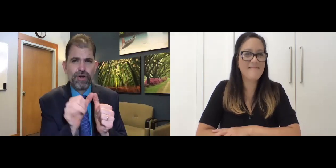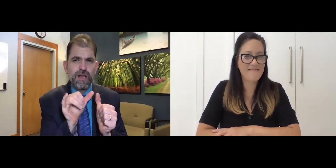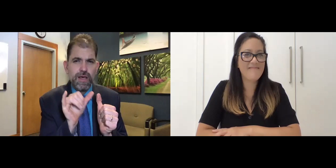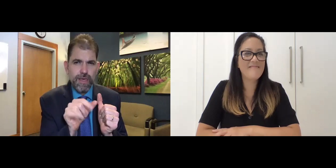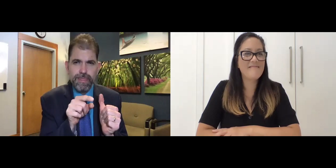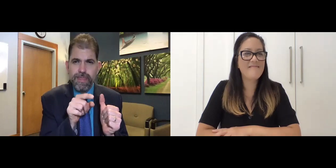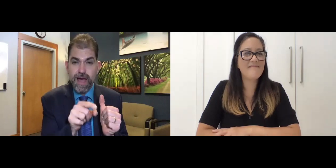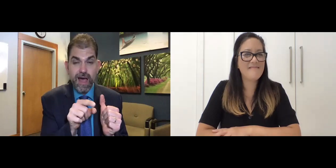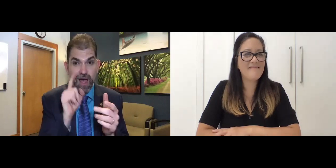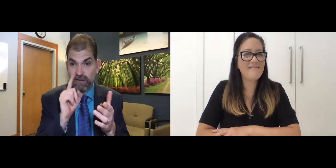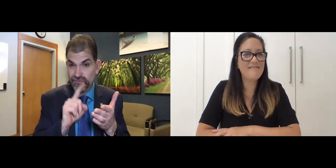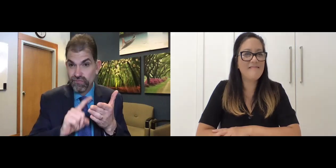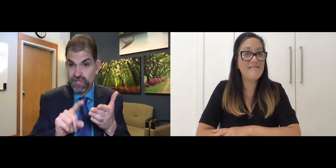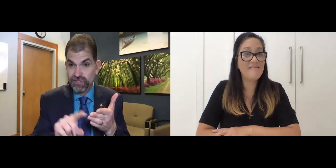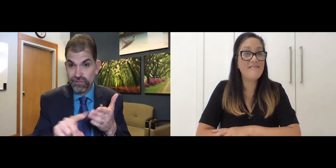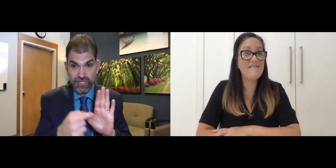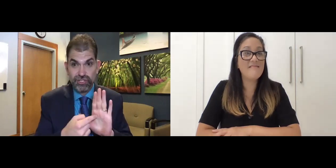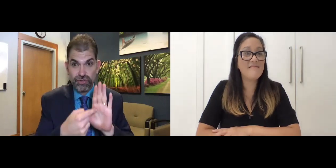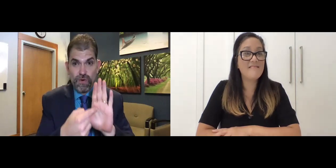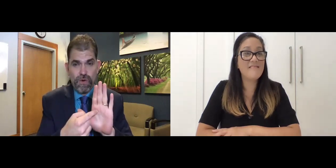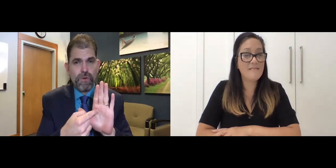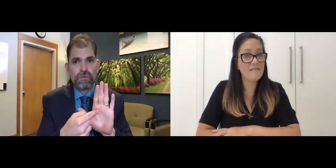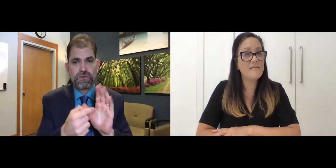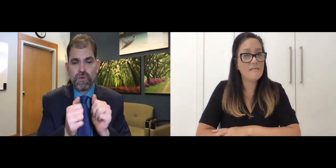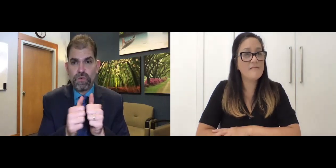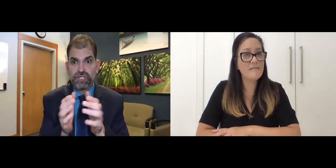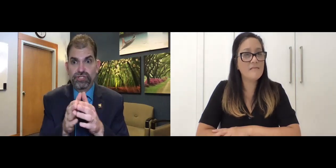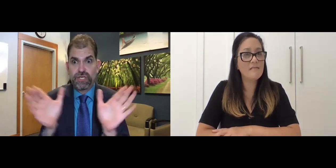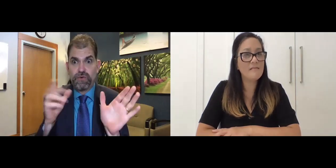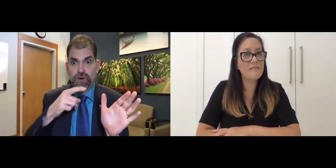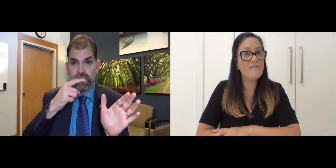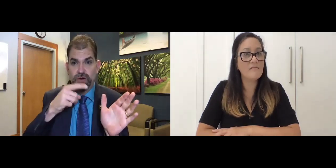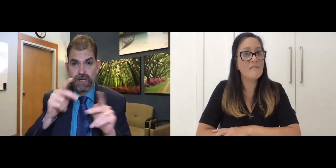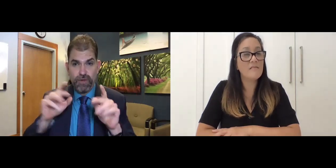basically get one-stop services. Research has shown